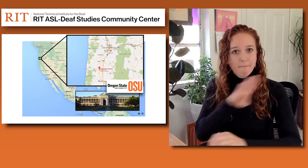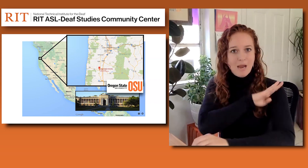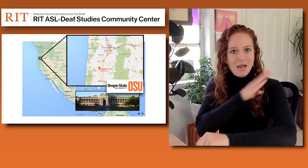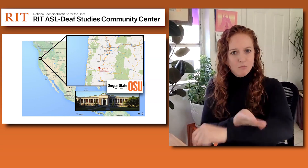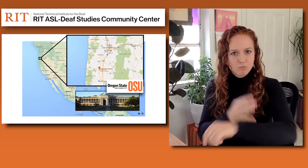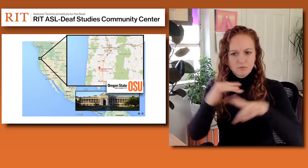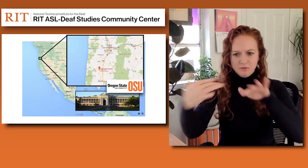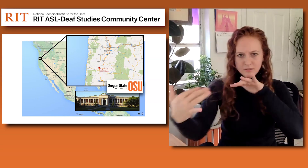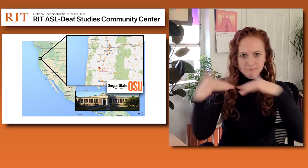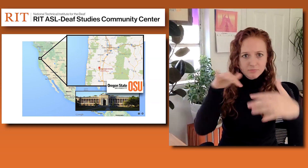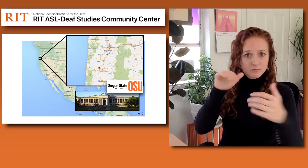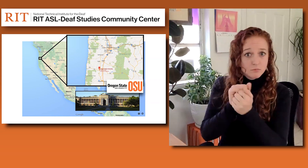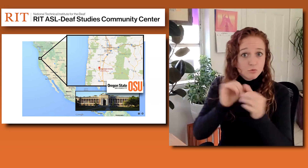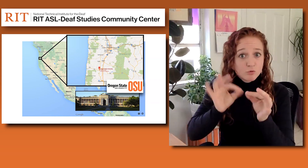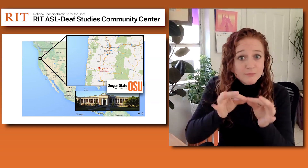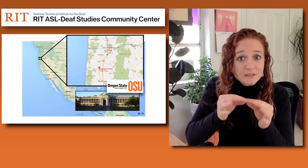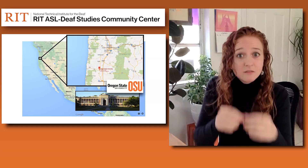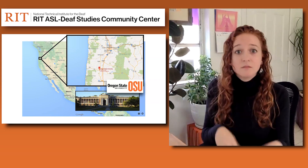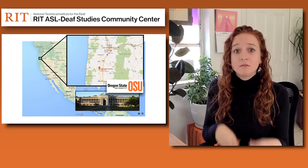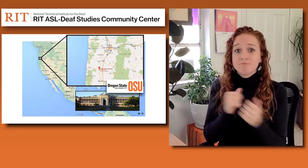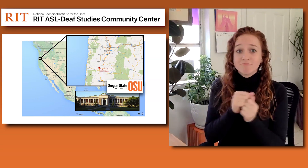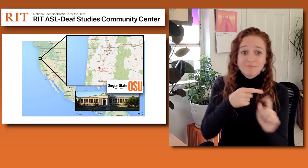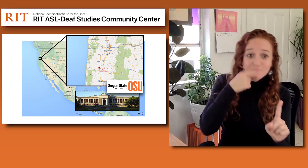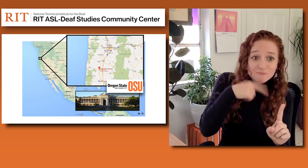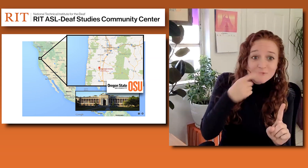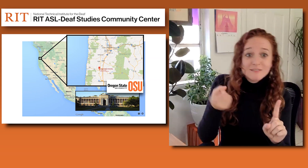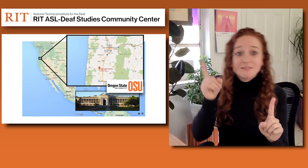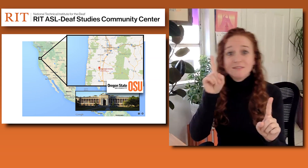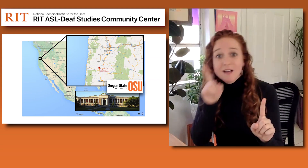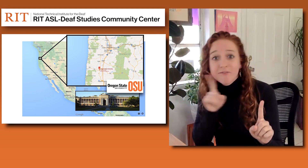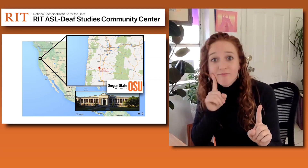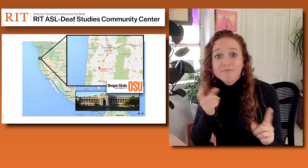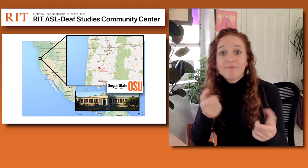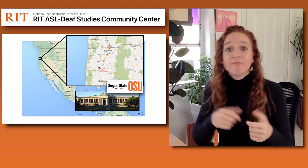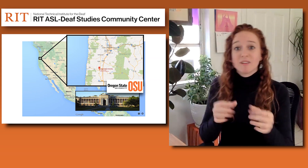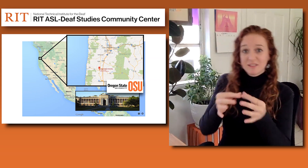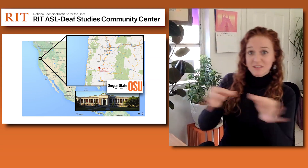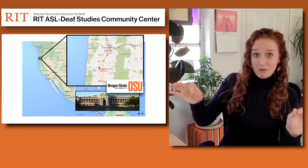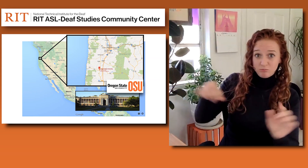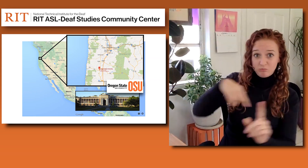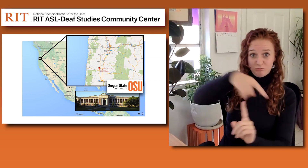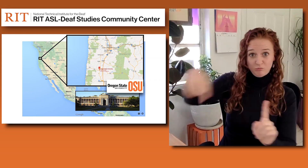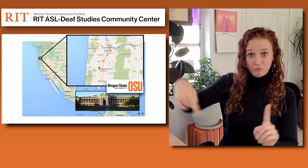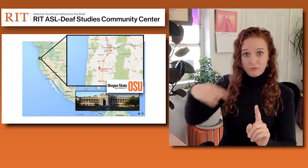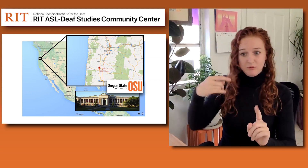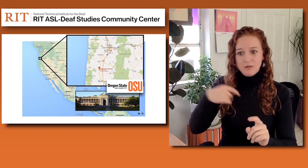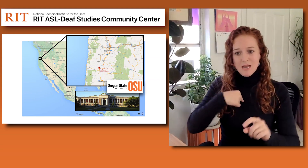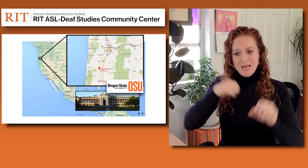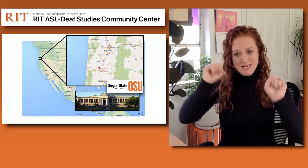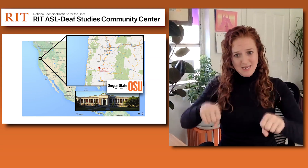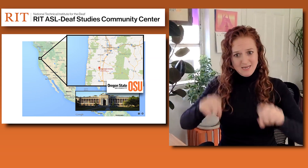I can analyze the power dynamics between the hearing and deaf people and the interpreters in the room.